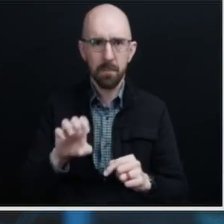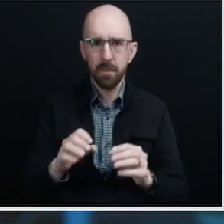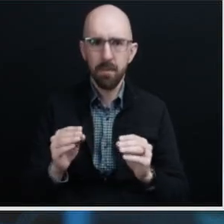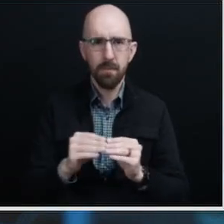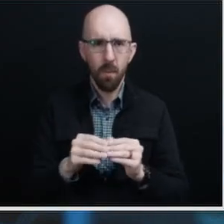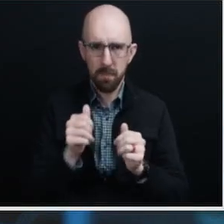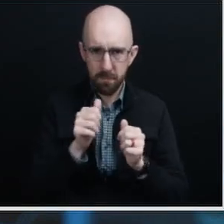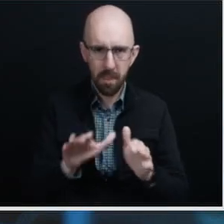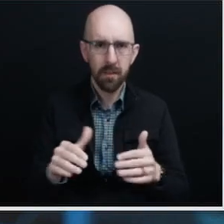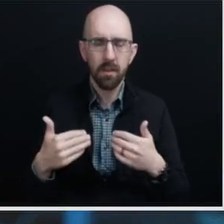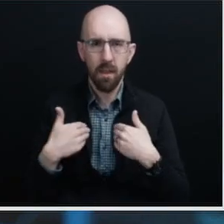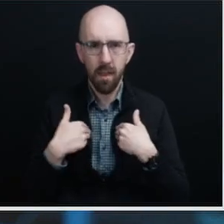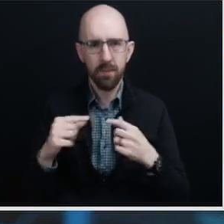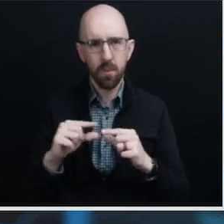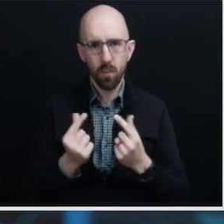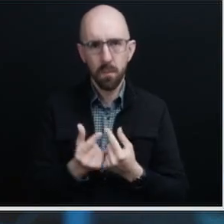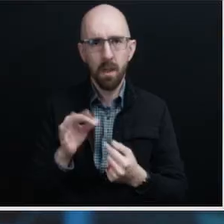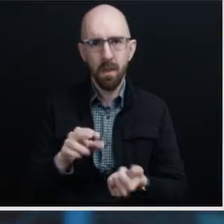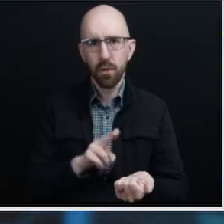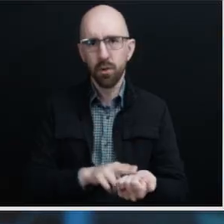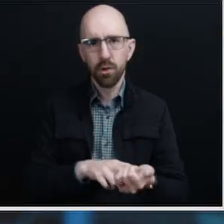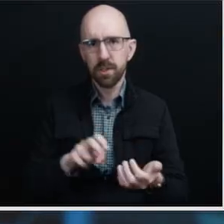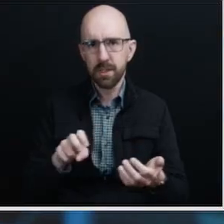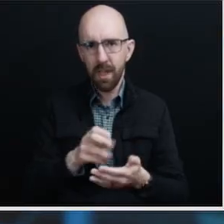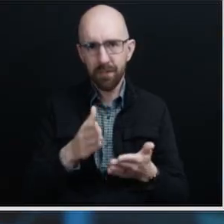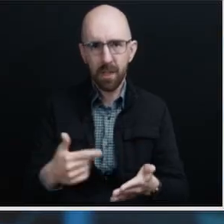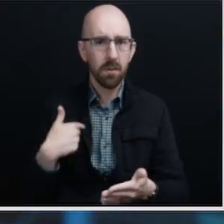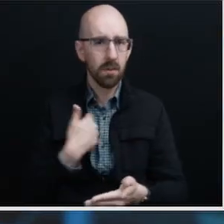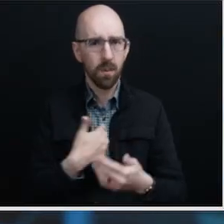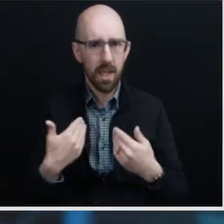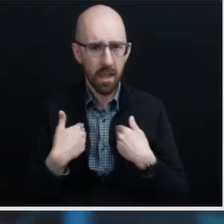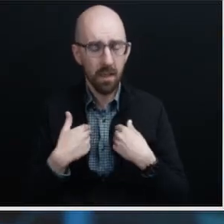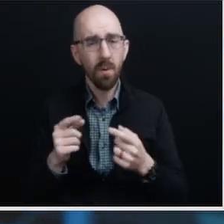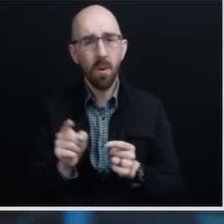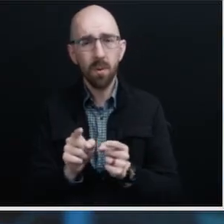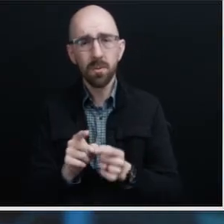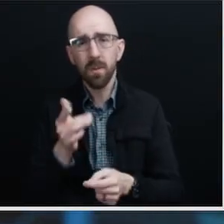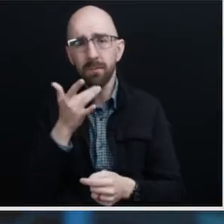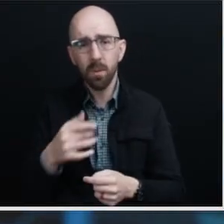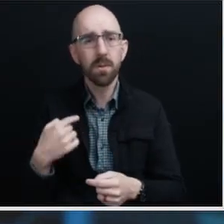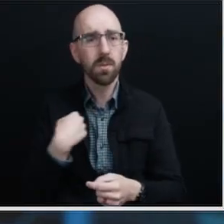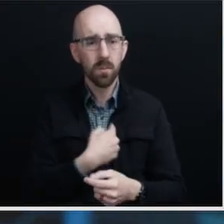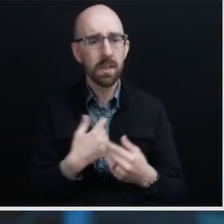group of nurse navigators that we have. We're also fortunate that we have um disease sight